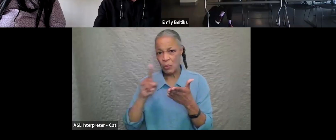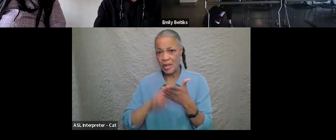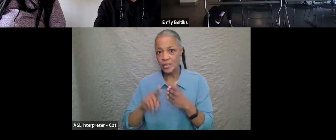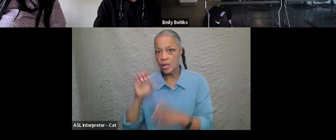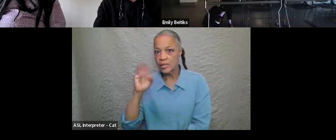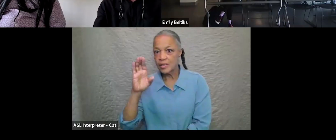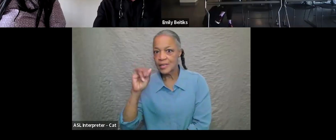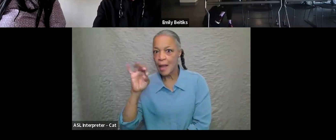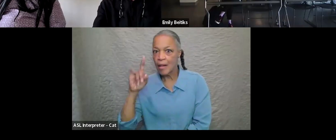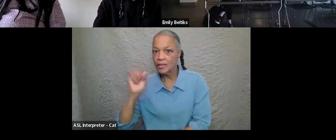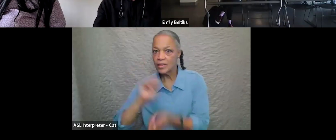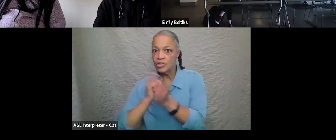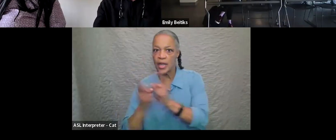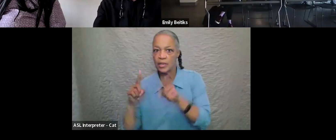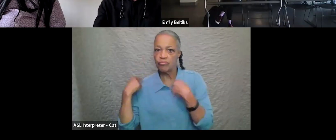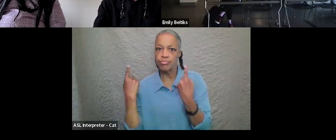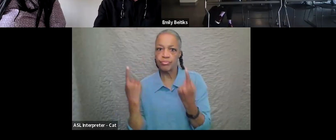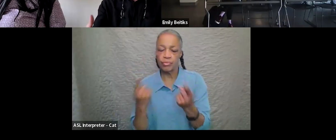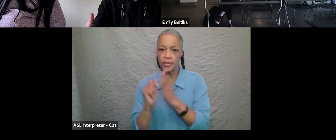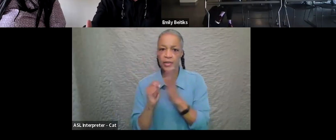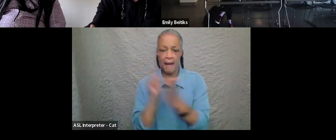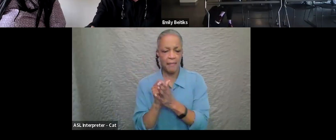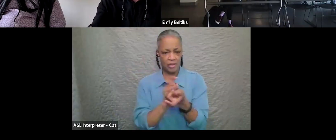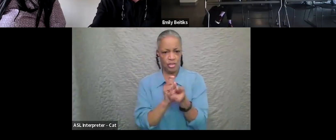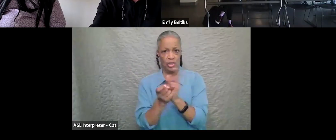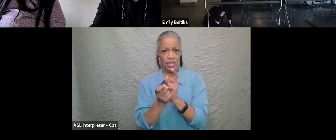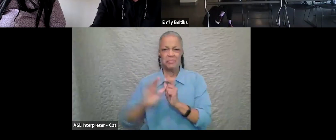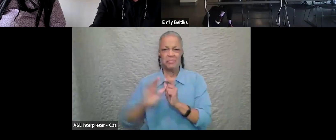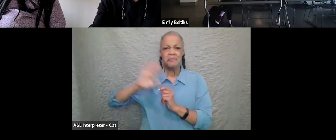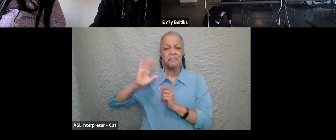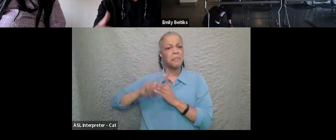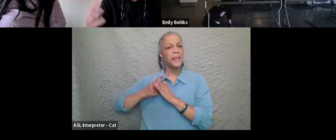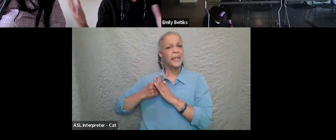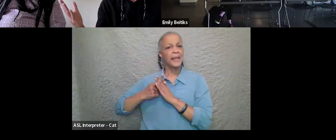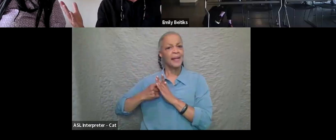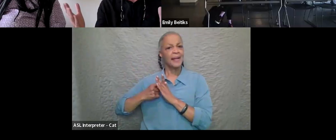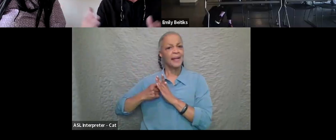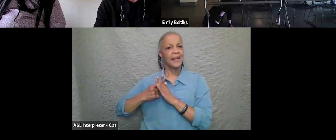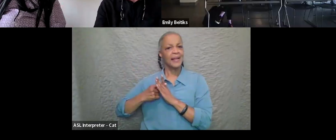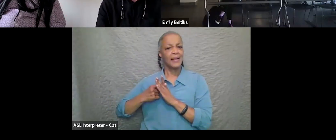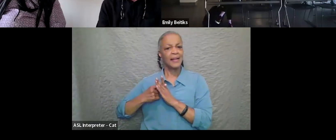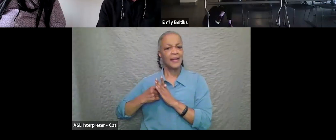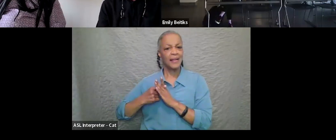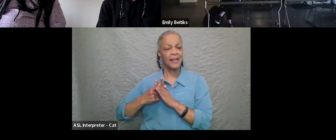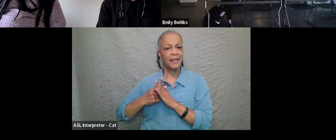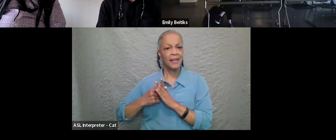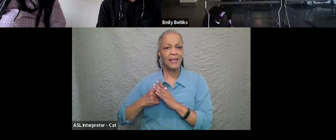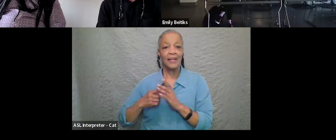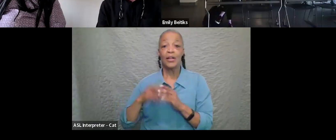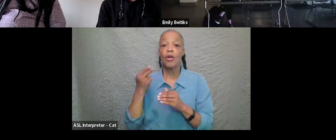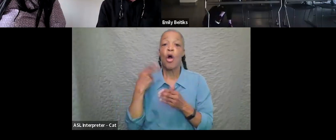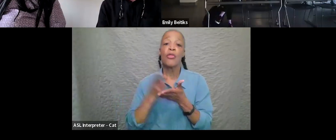over time, is that in the early days, you know, the days of the holy trinity.